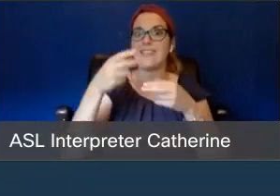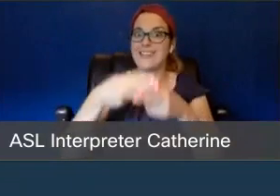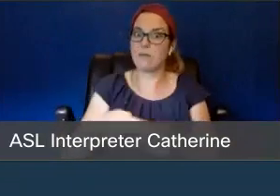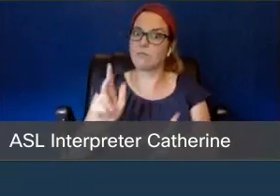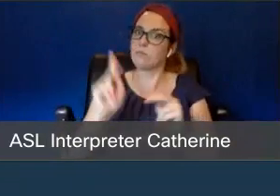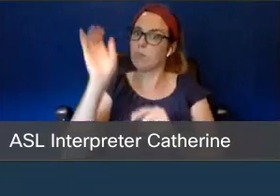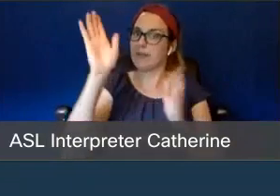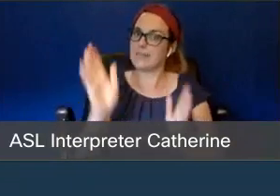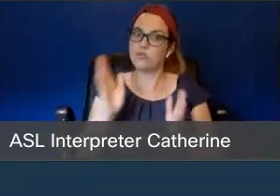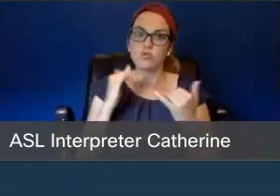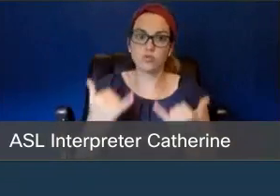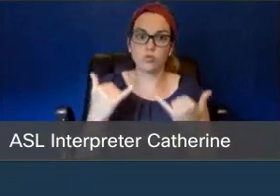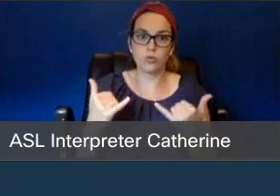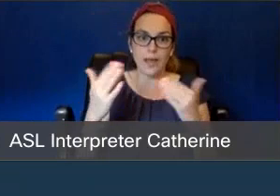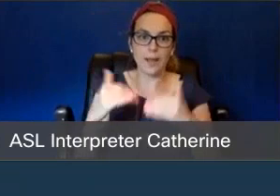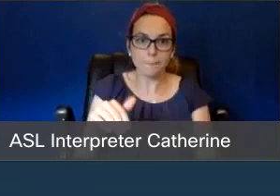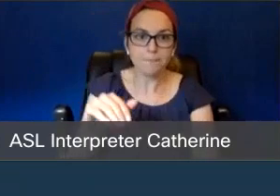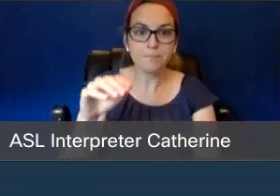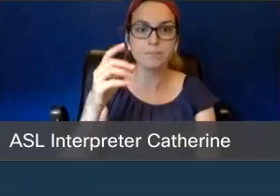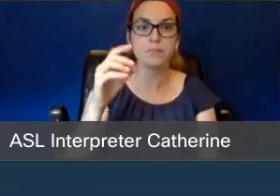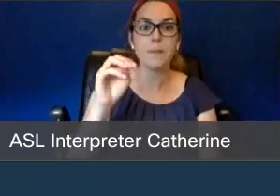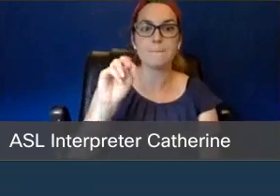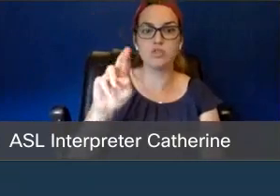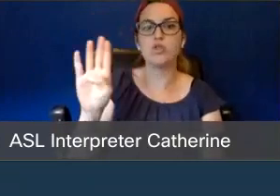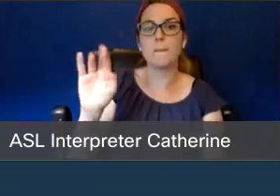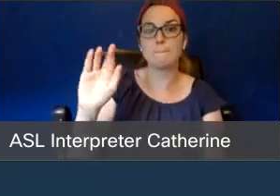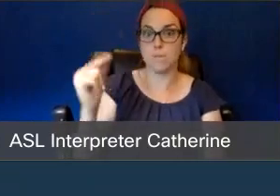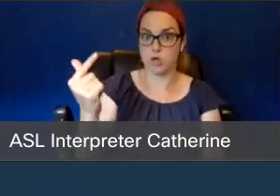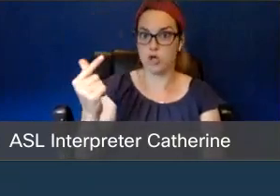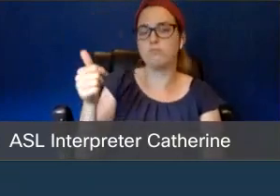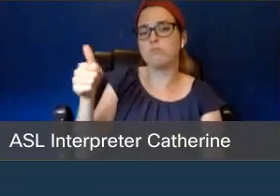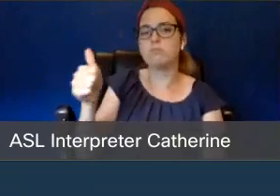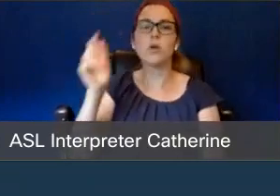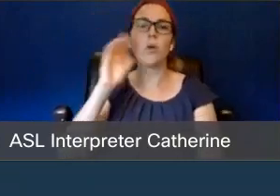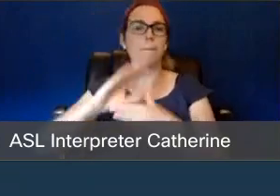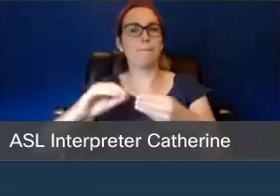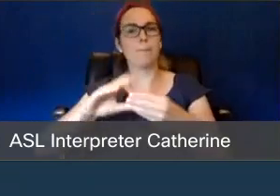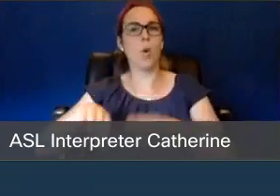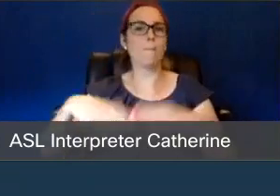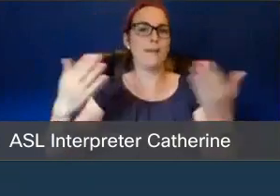with SAMHSA's Center for Substance Abuse Treatment will provide some opening remarks followed by presentations